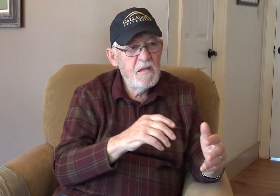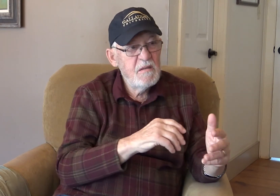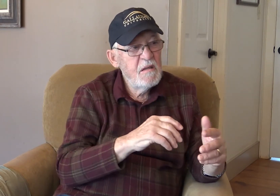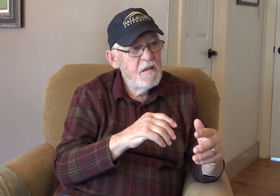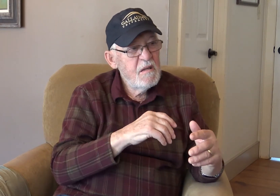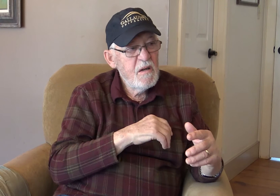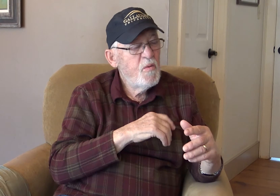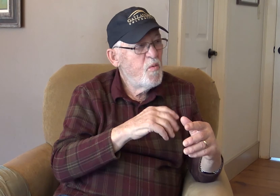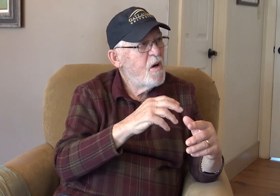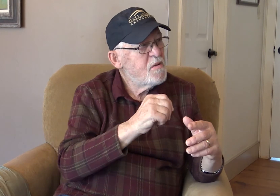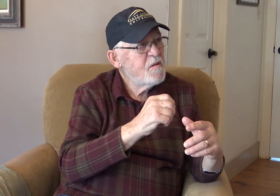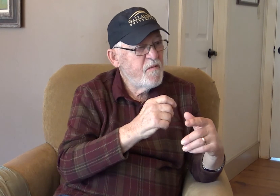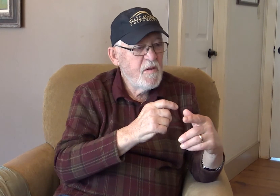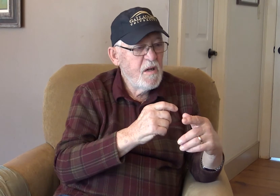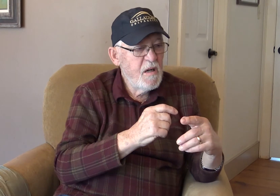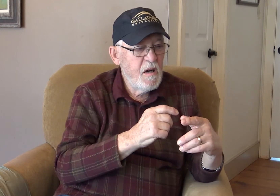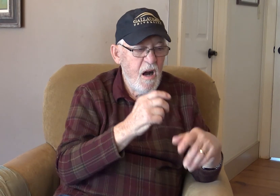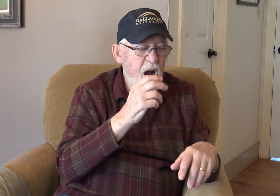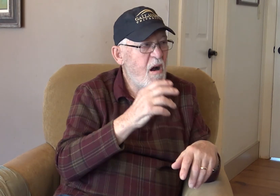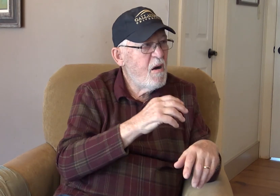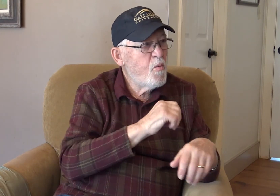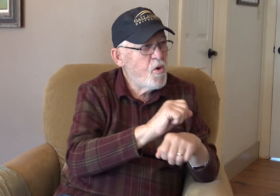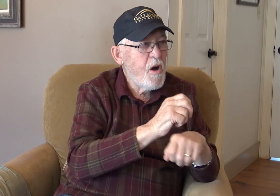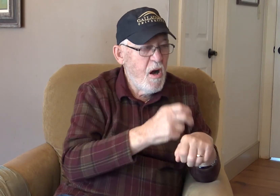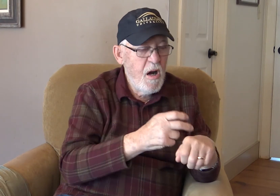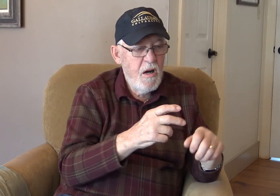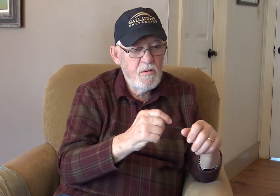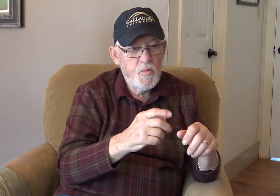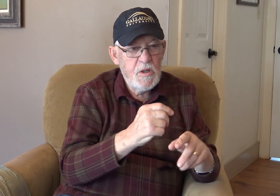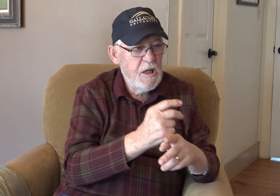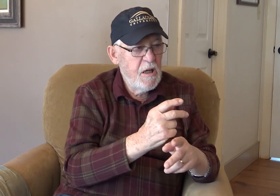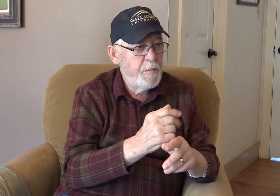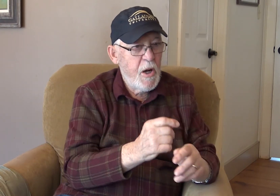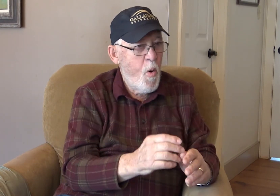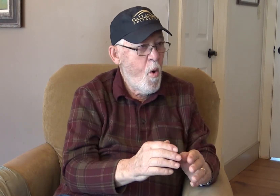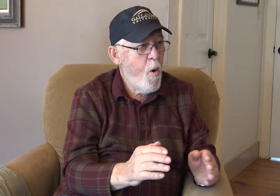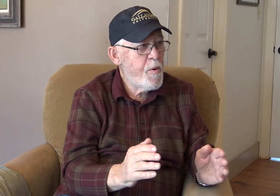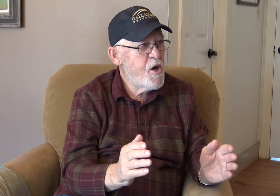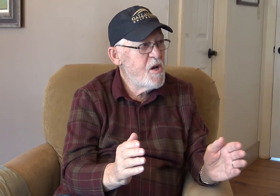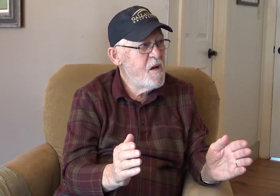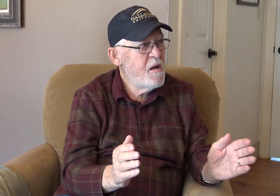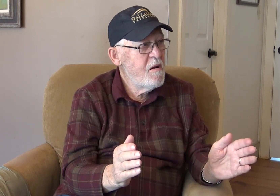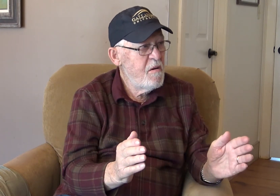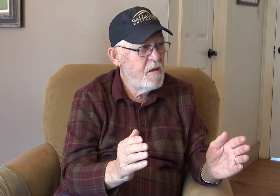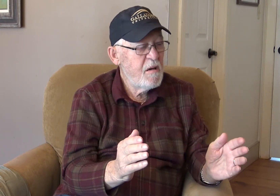I worked hard to keep it open,